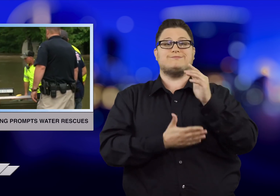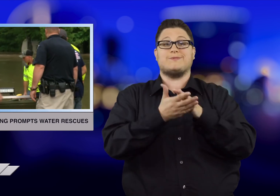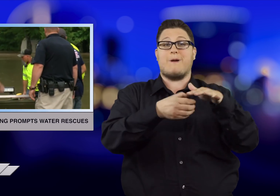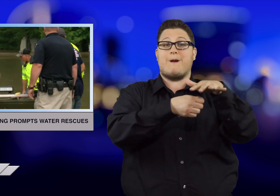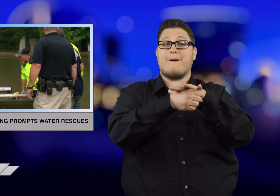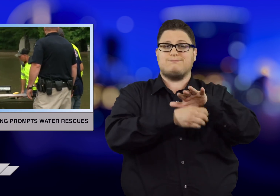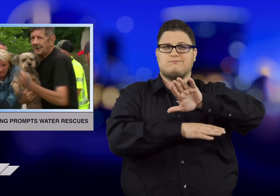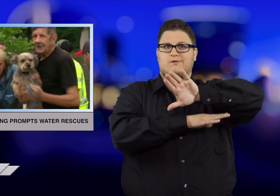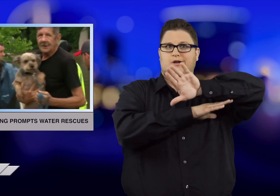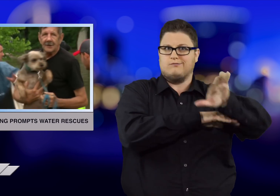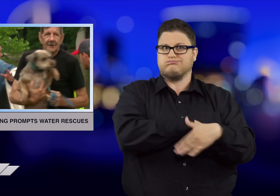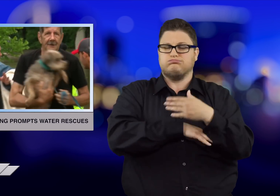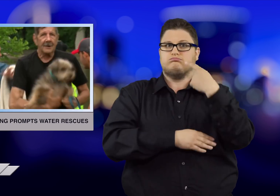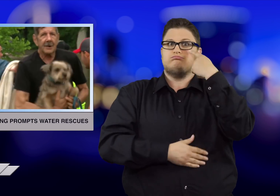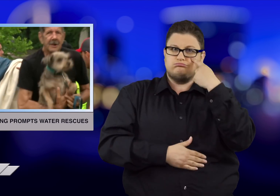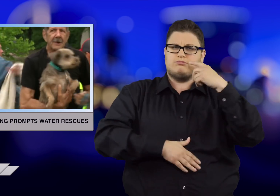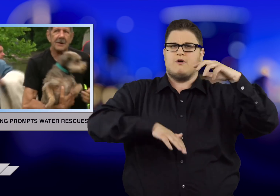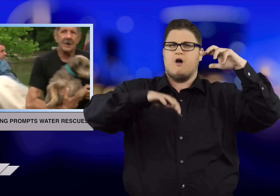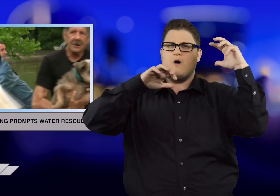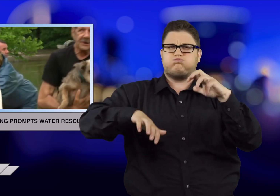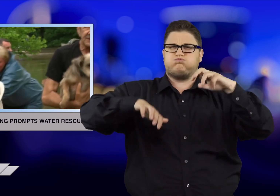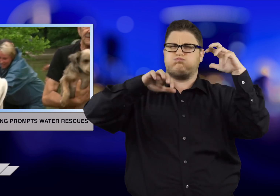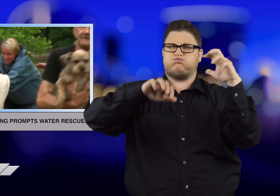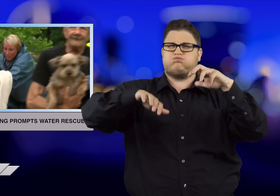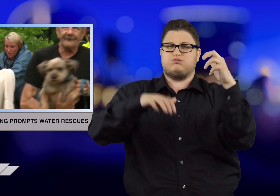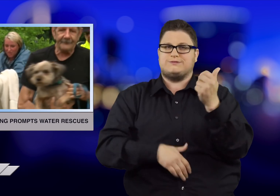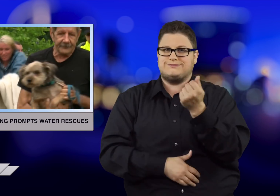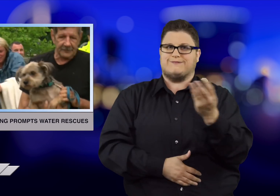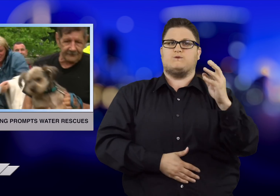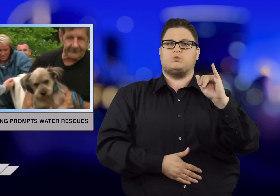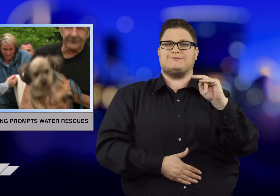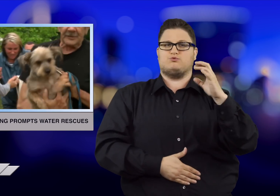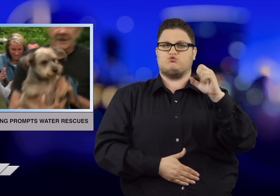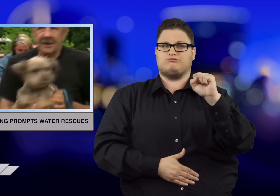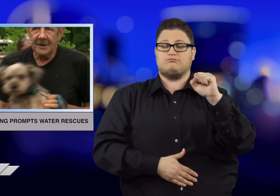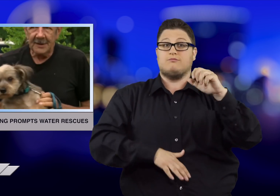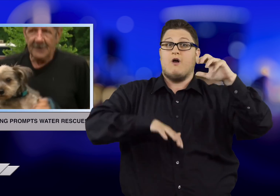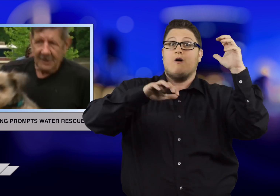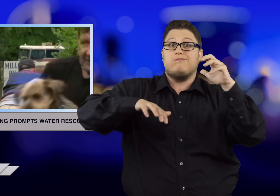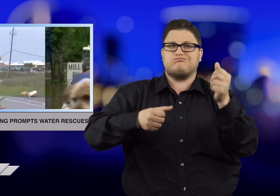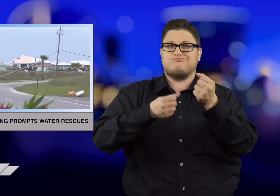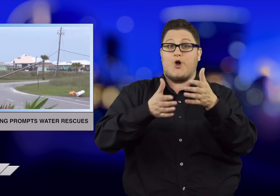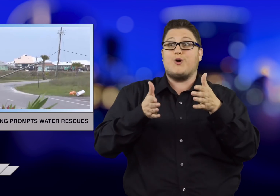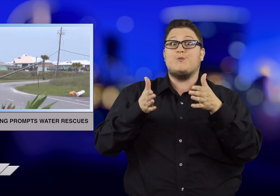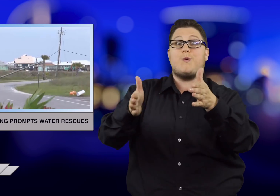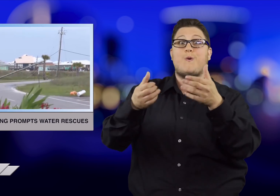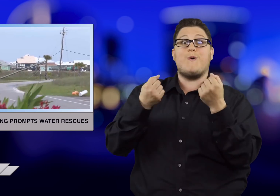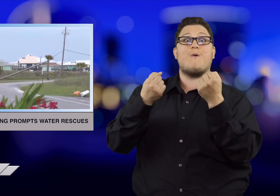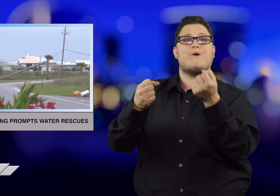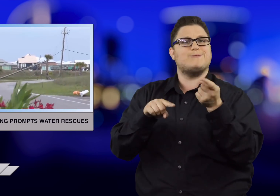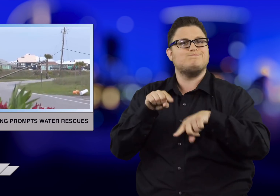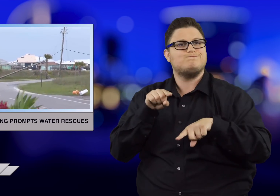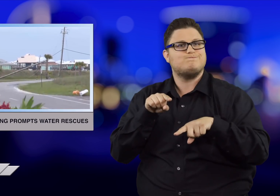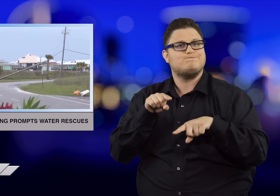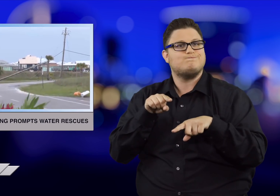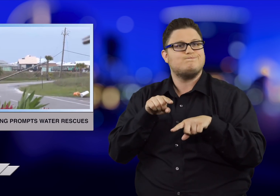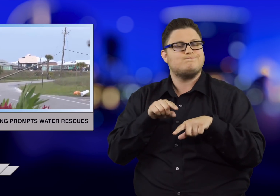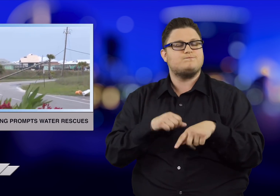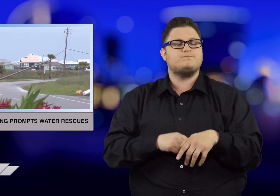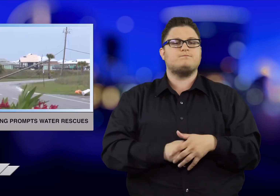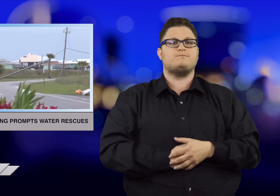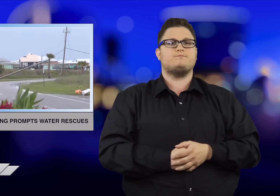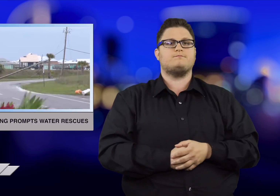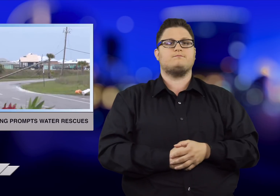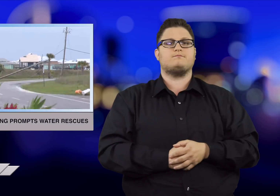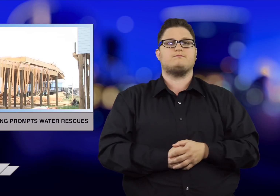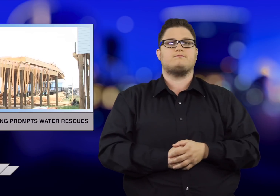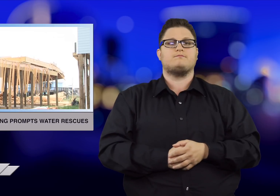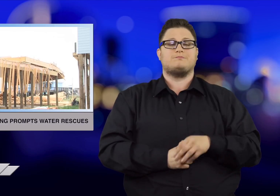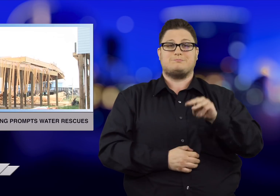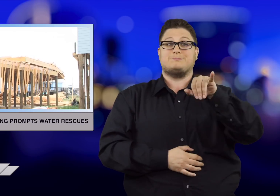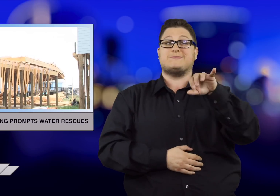Some parts of Louisiana saw several inches of rainfall overnight, leaving some roads impassable.